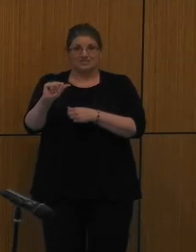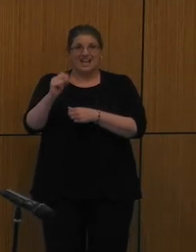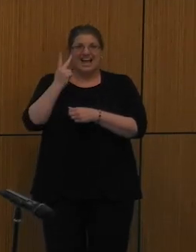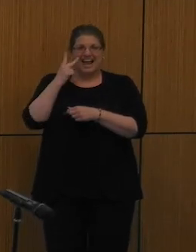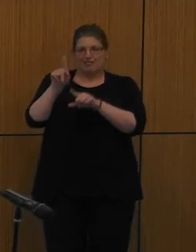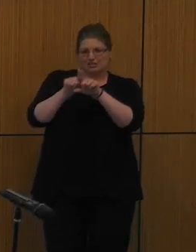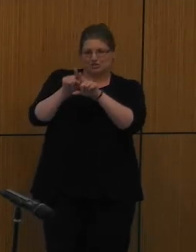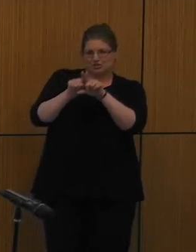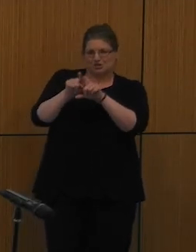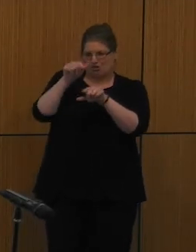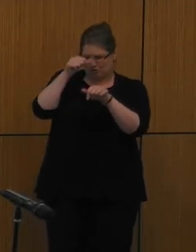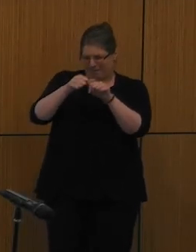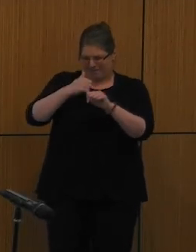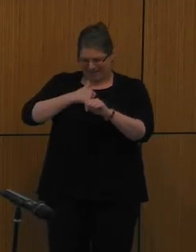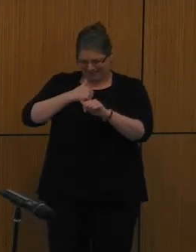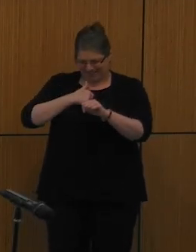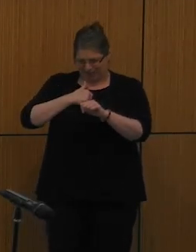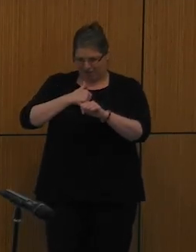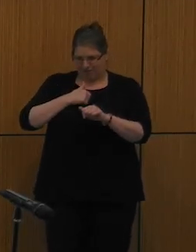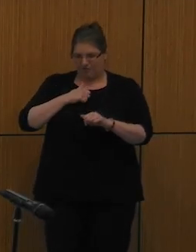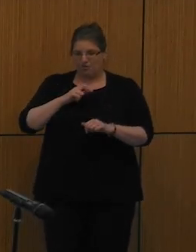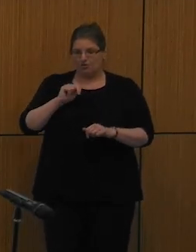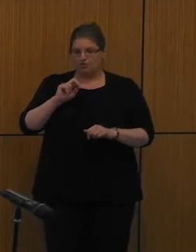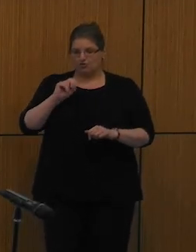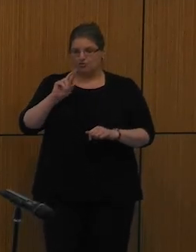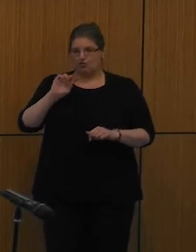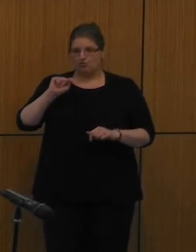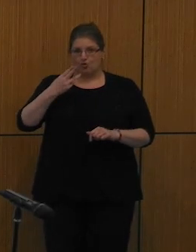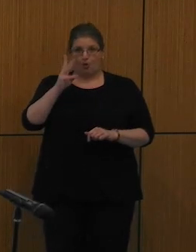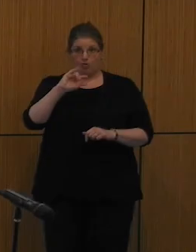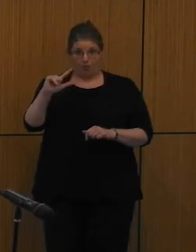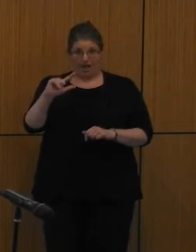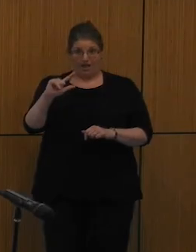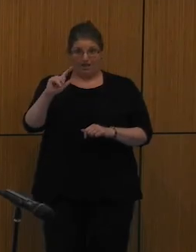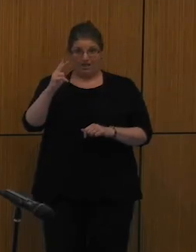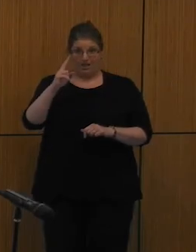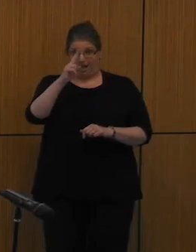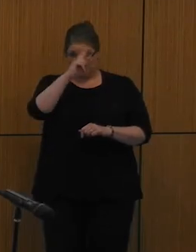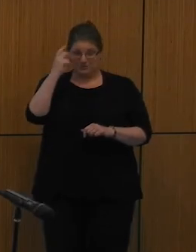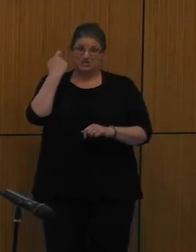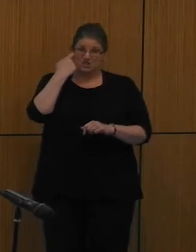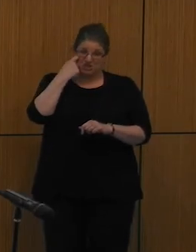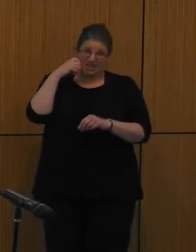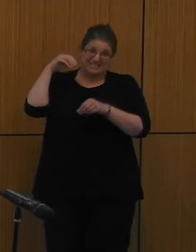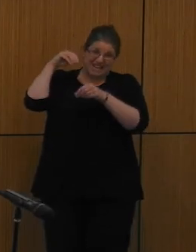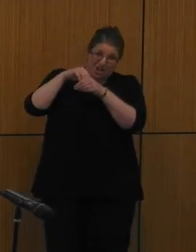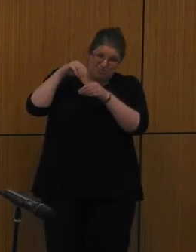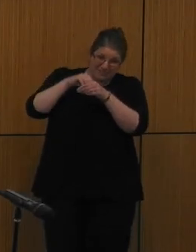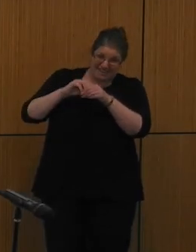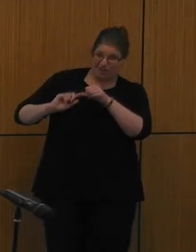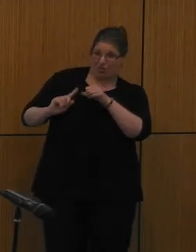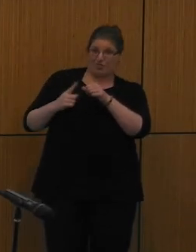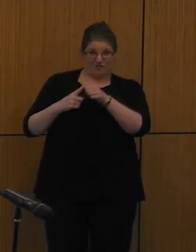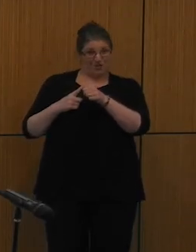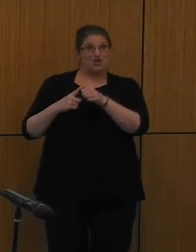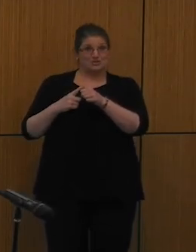as a reminder to myself that Northwell just implanted the first, vagus nerve stimulator to treat rheumatoid arthritis just in August.